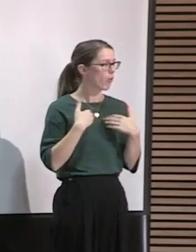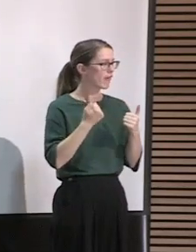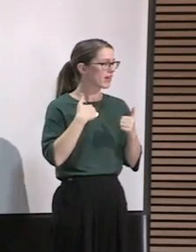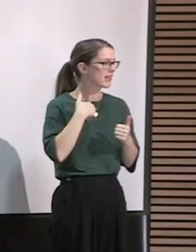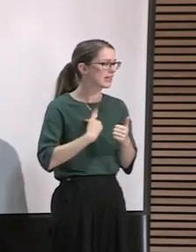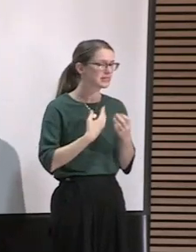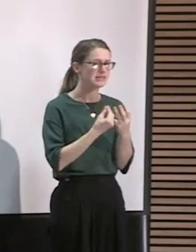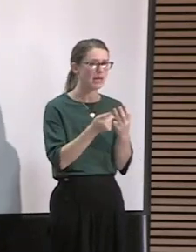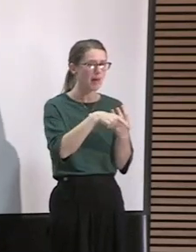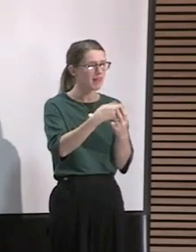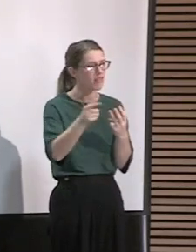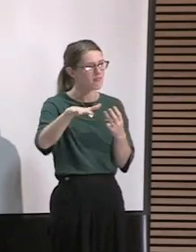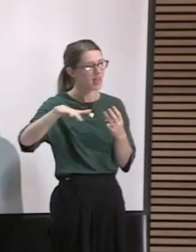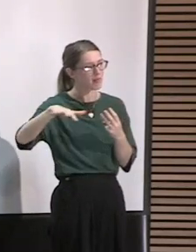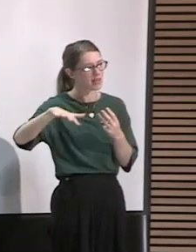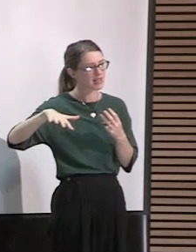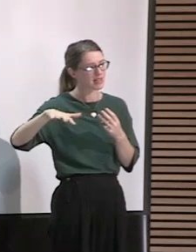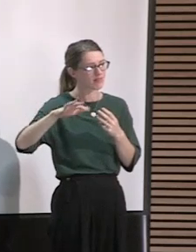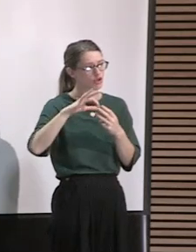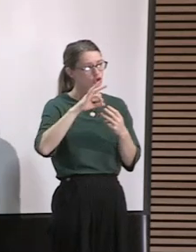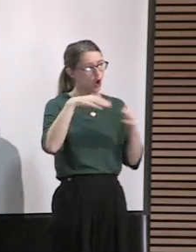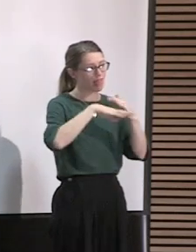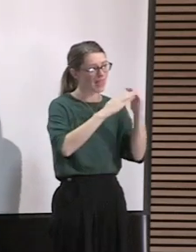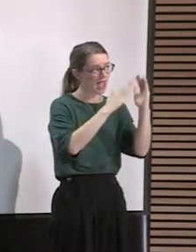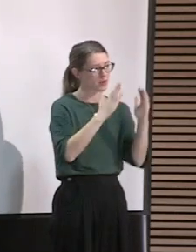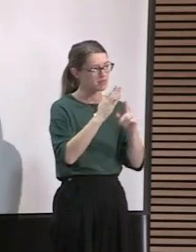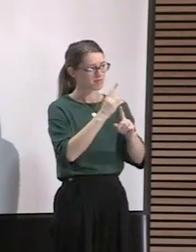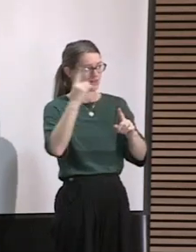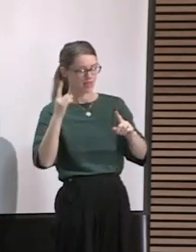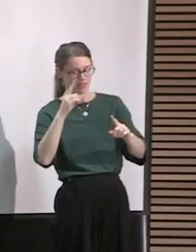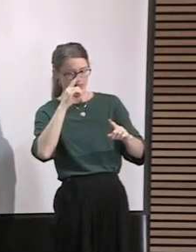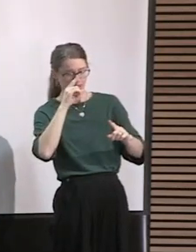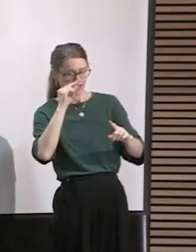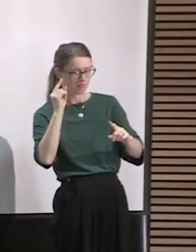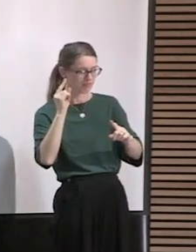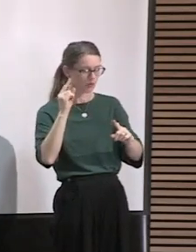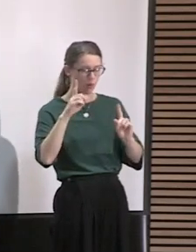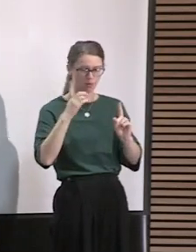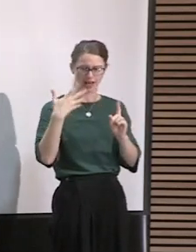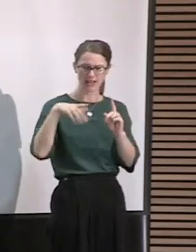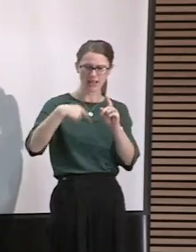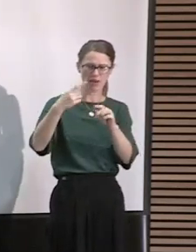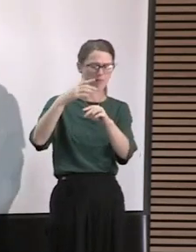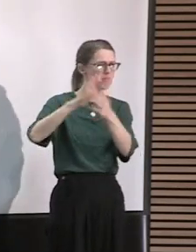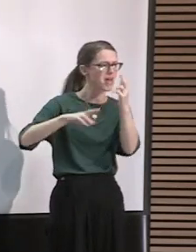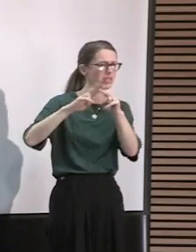including their employment and making sure their income needs and welfare needs are met. Some of them may have other